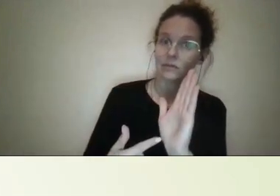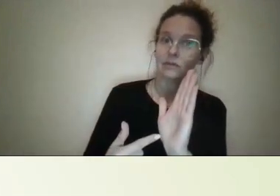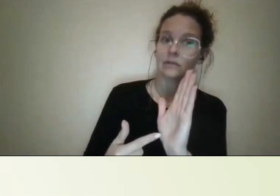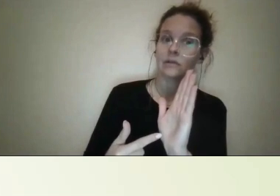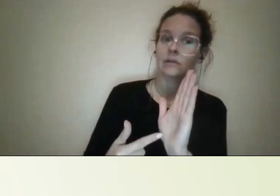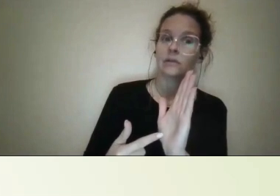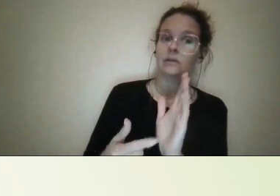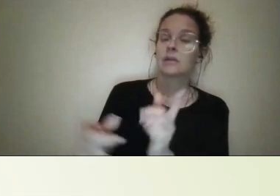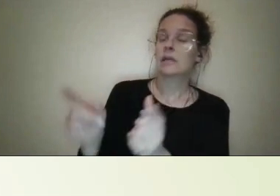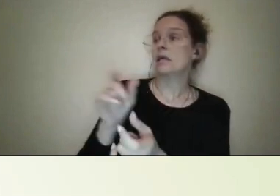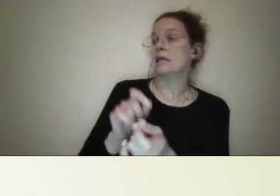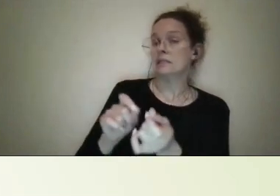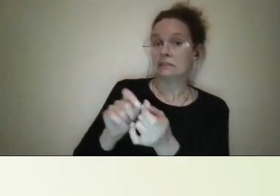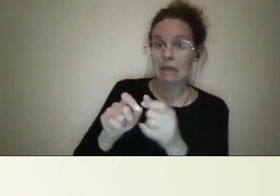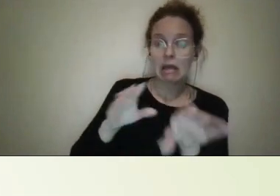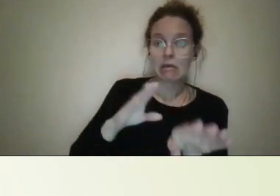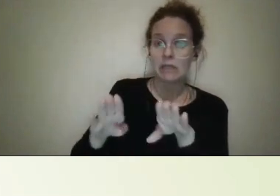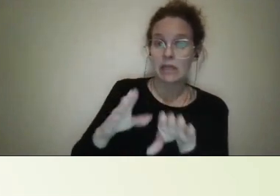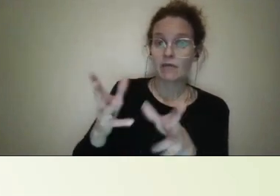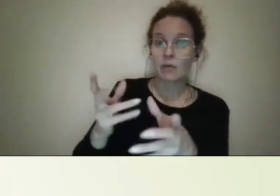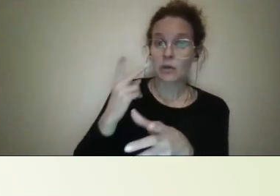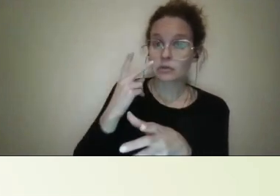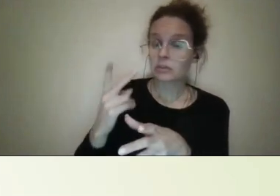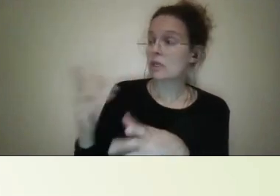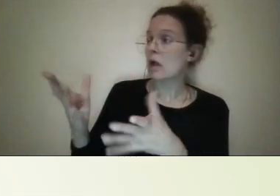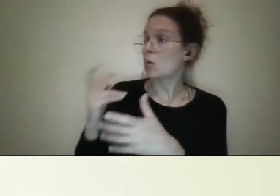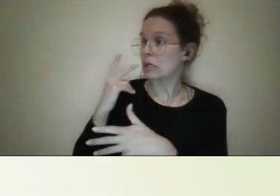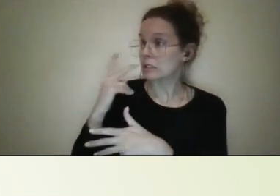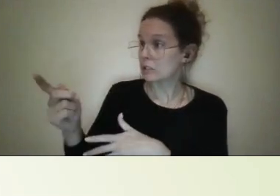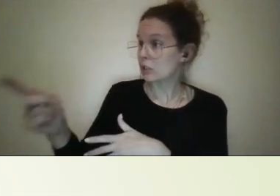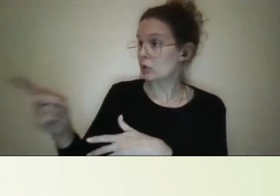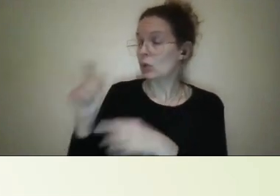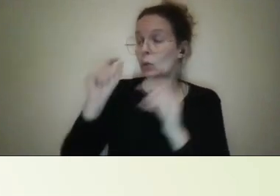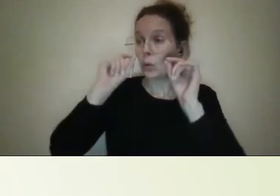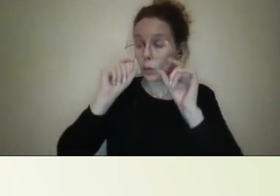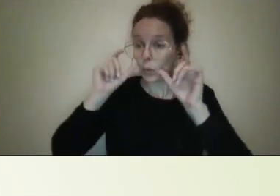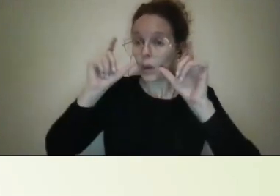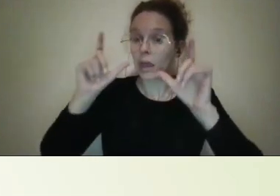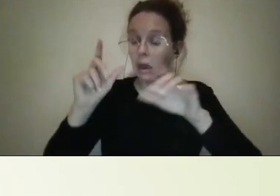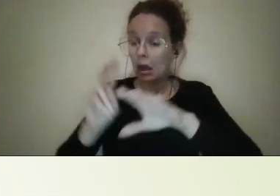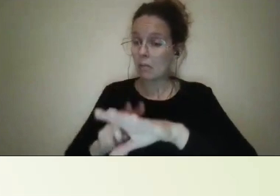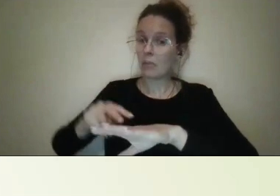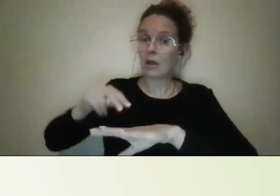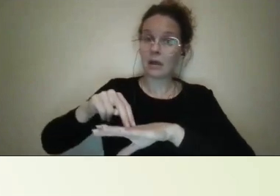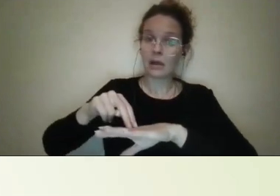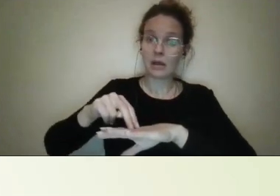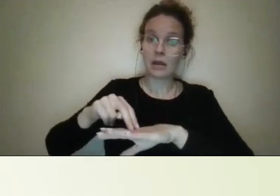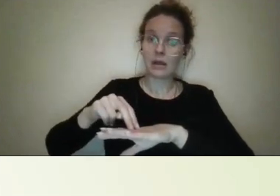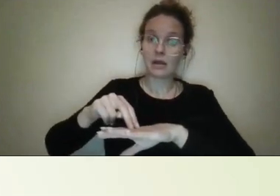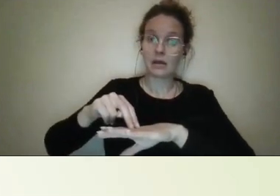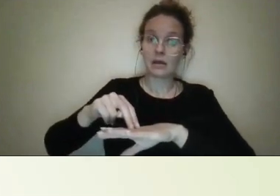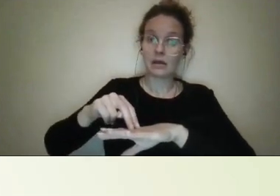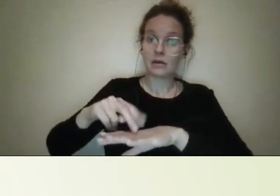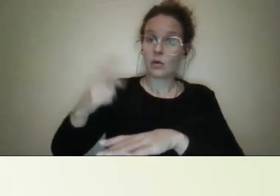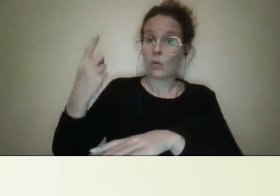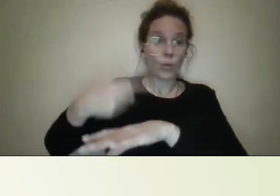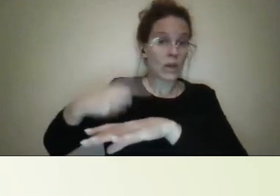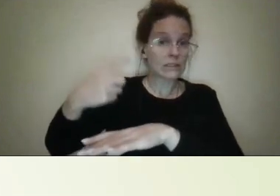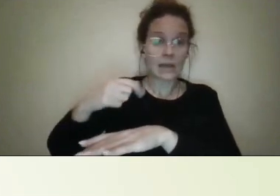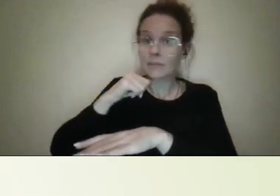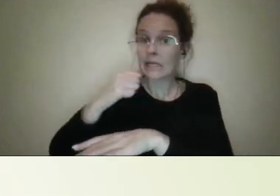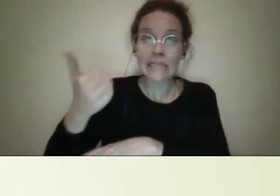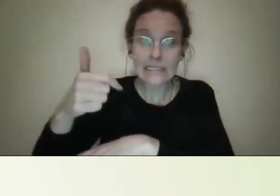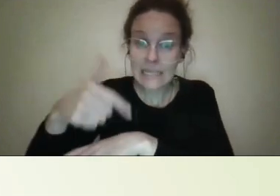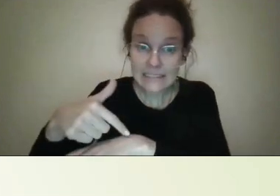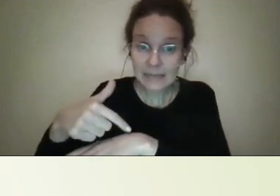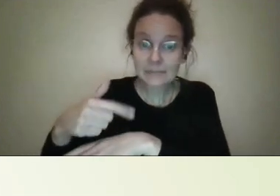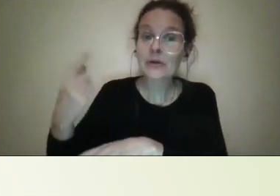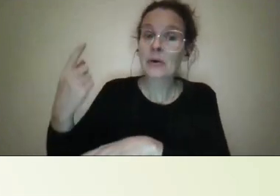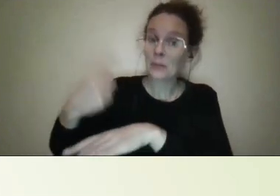I want to see. "I want to see you get up after I wake you up once, not 10 times later - once. And